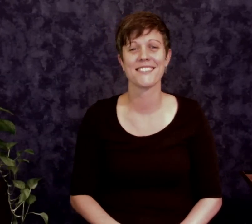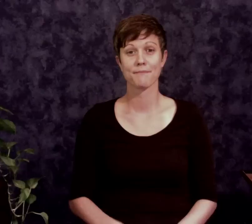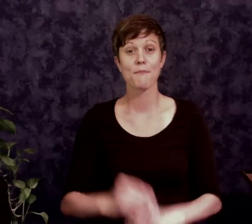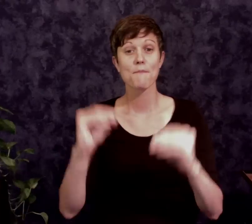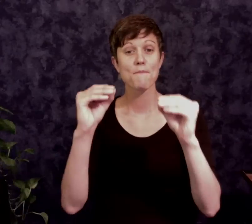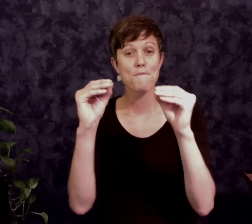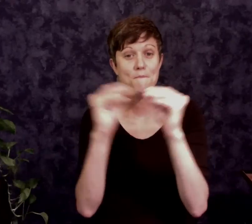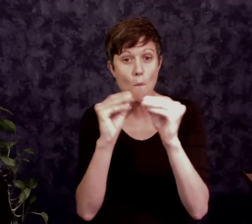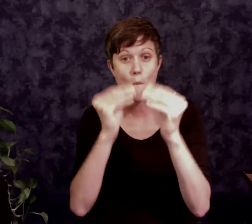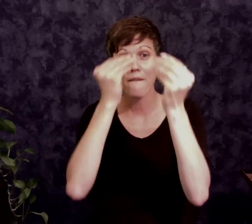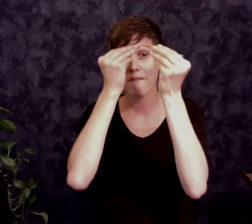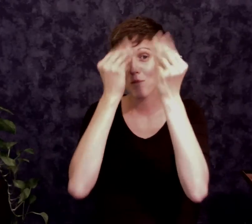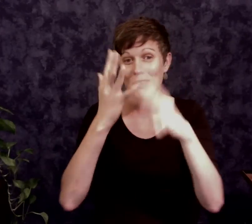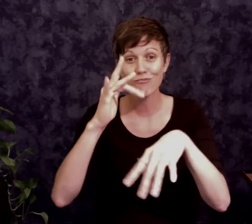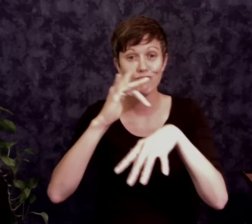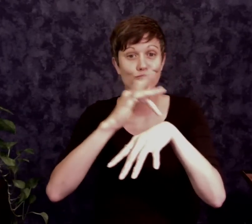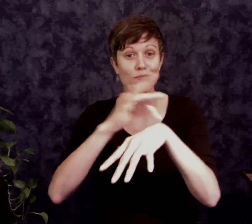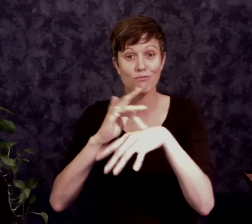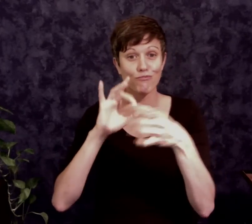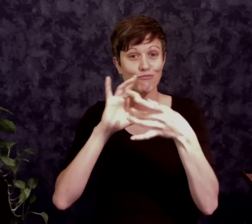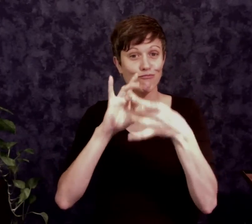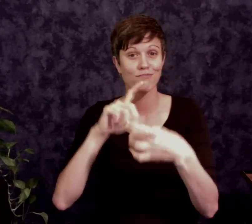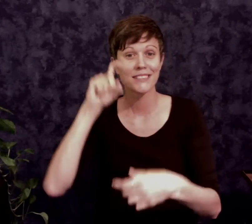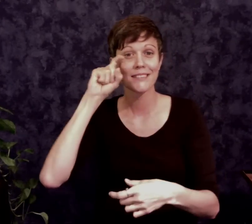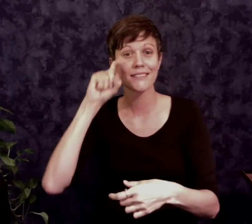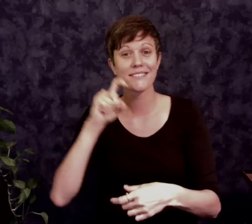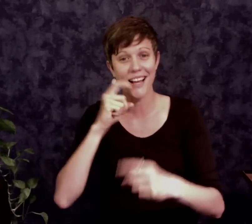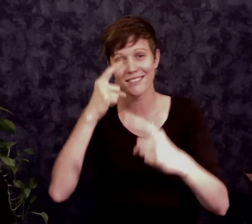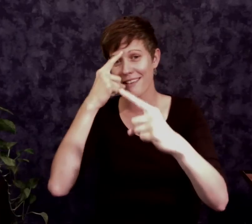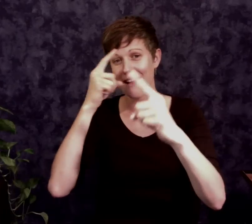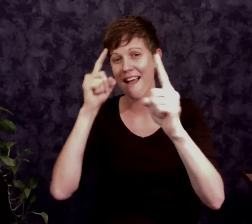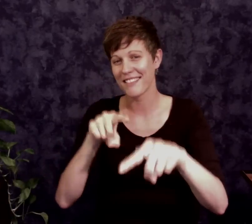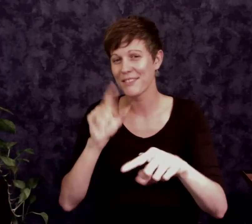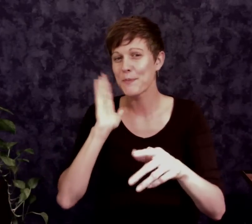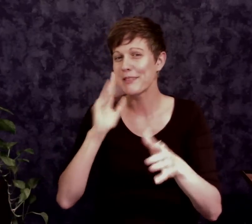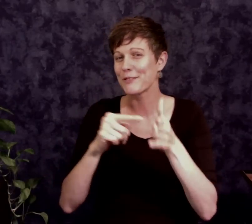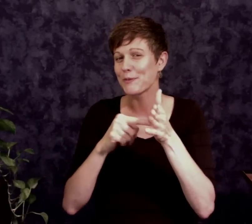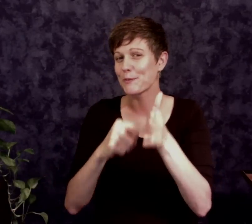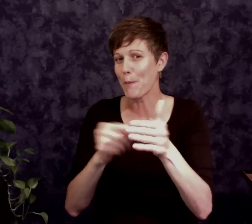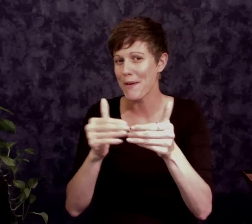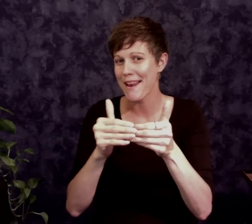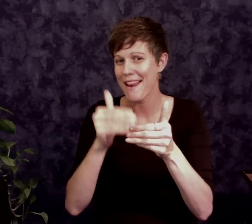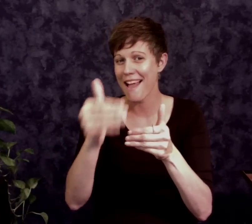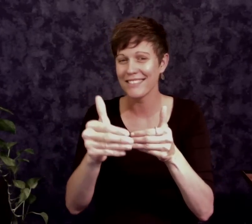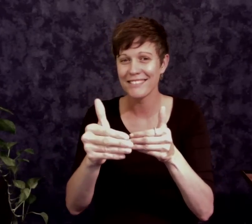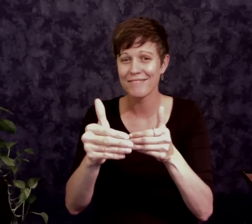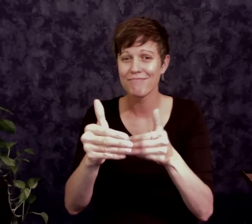More information and resources on sexual consent will be shown next.